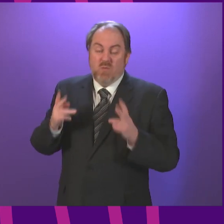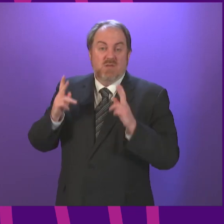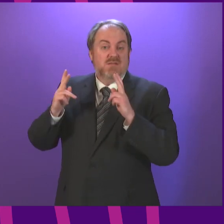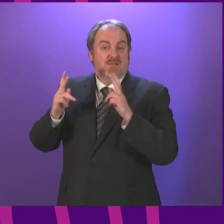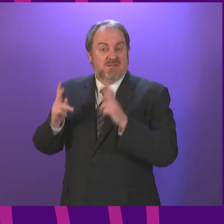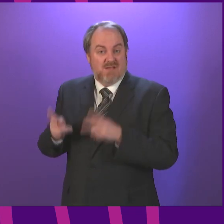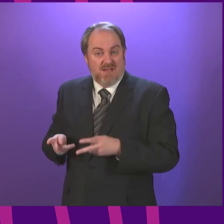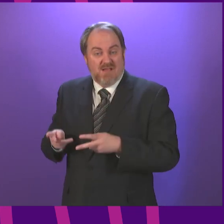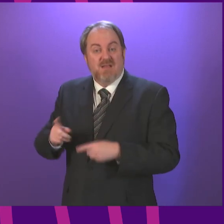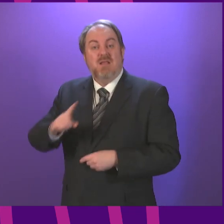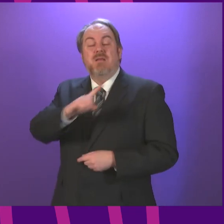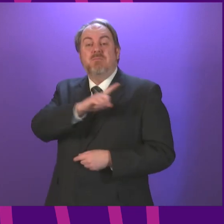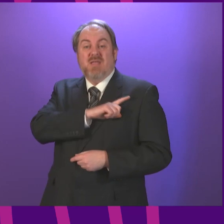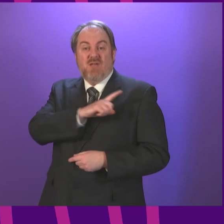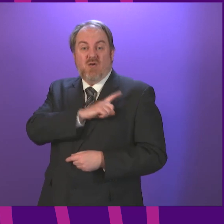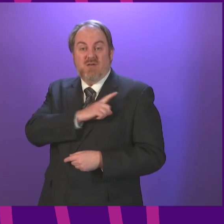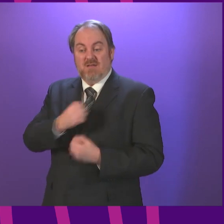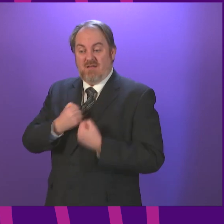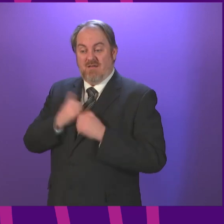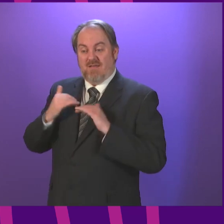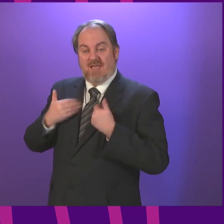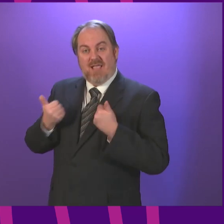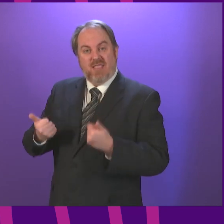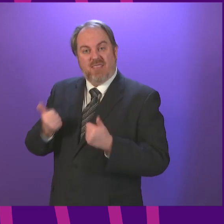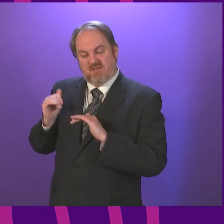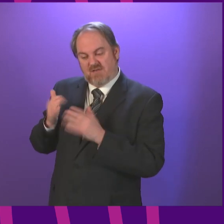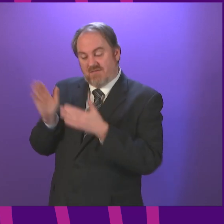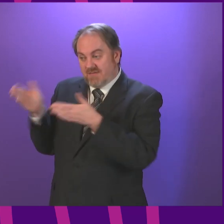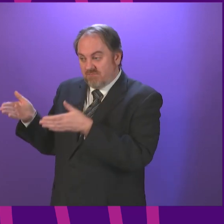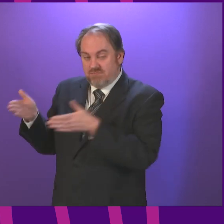of what we have had to do to deal with Covid. That is why, when we come out of this and